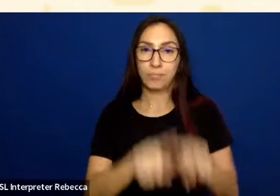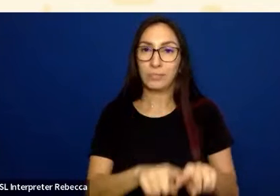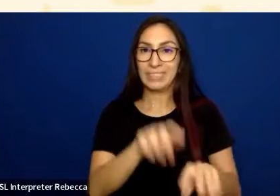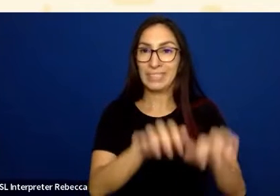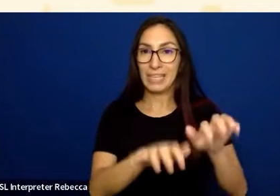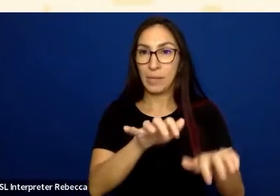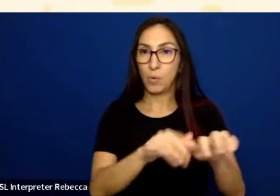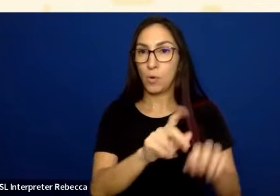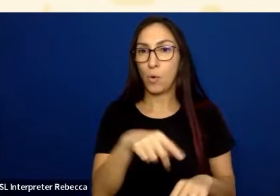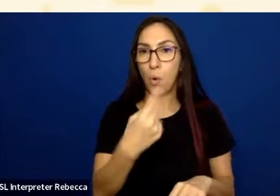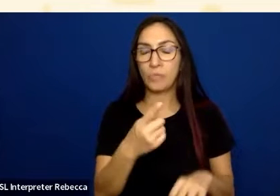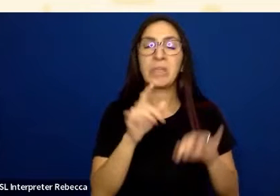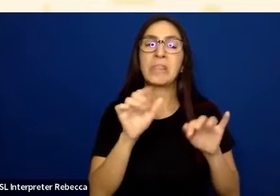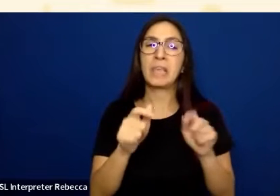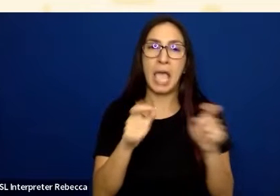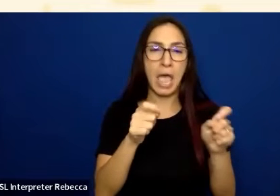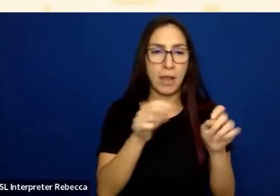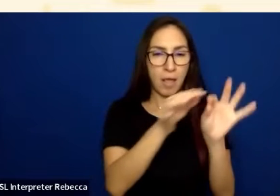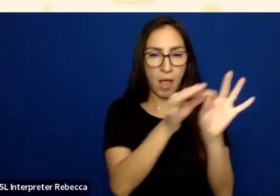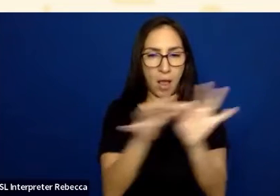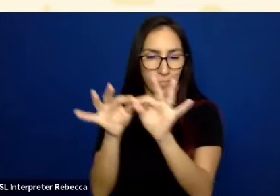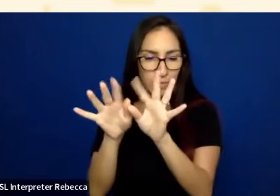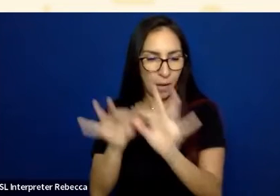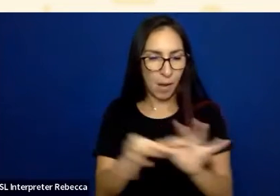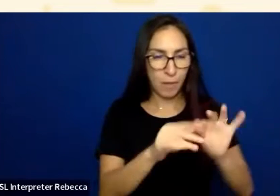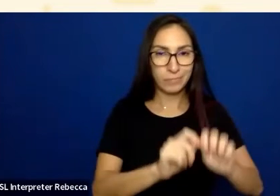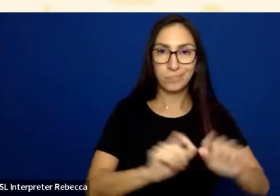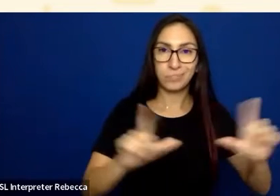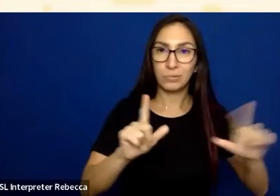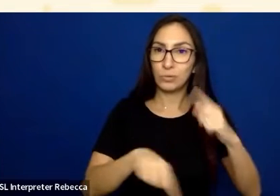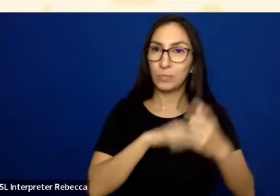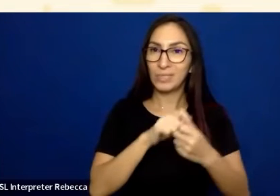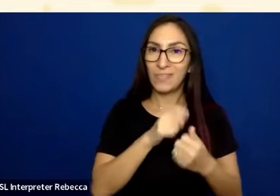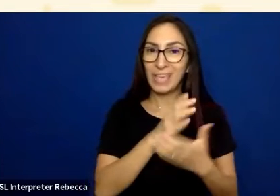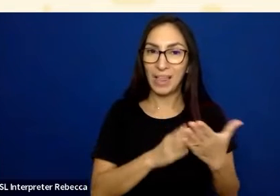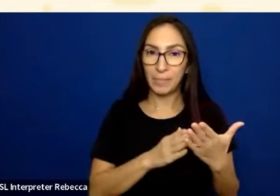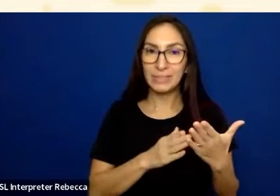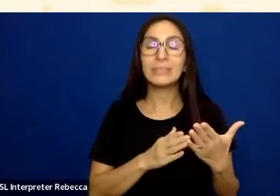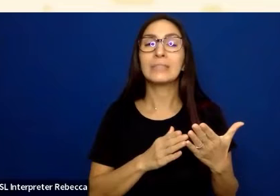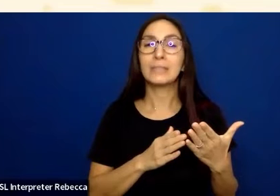They can navigate to elements in some parts, but they can't see where they are. The keyboard focus is not visible.